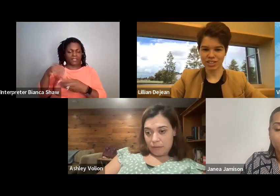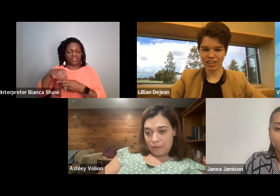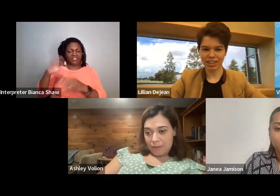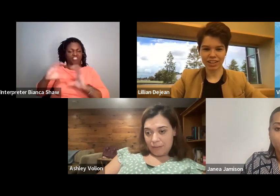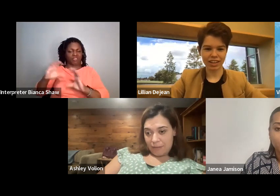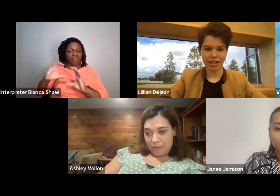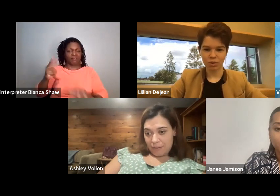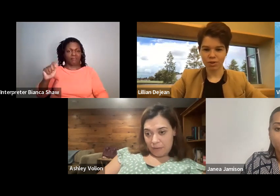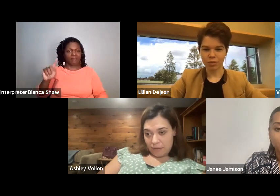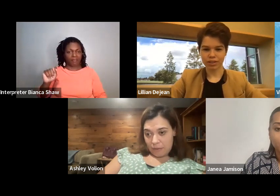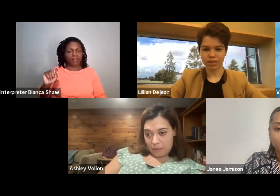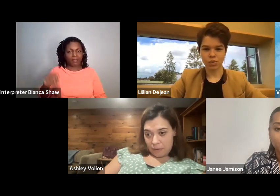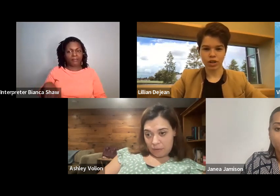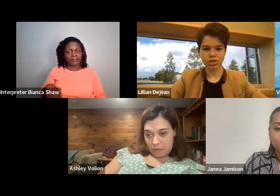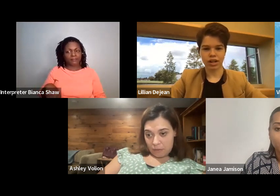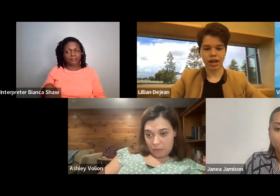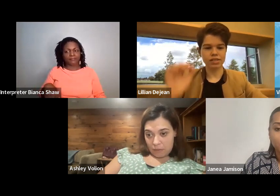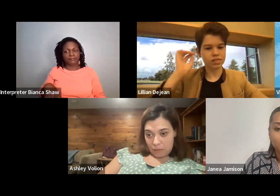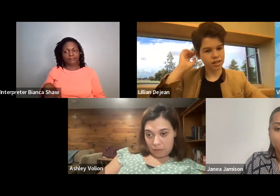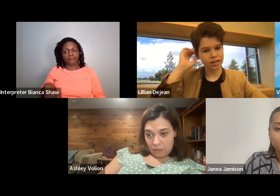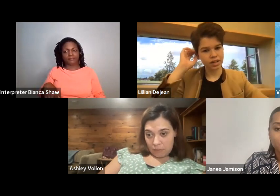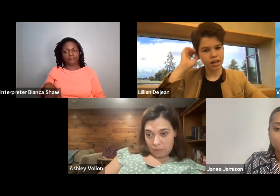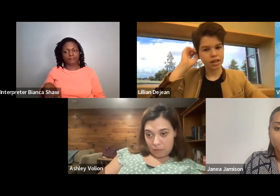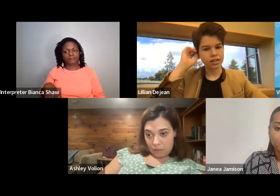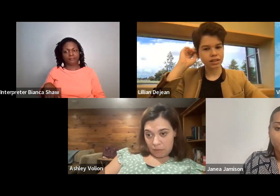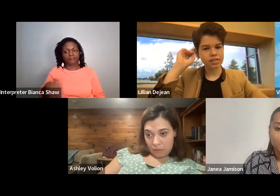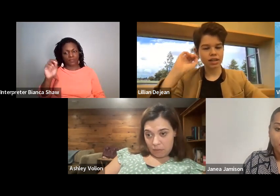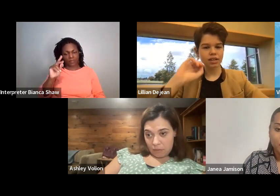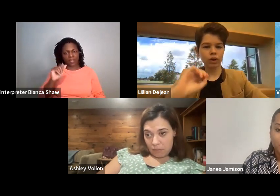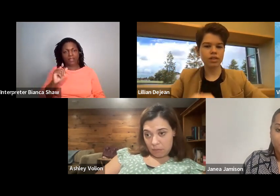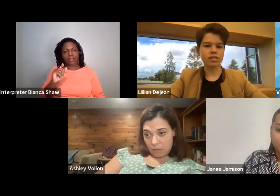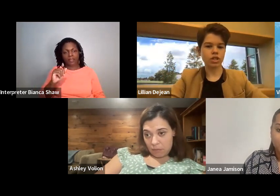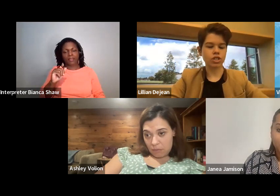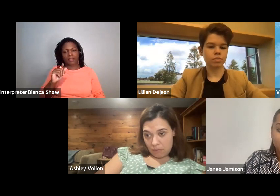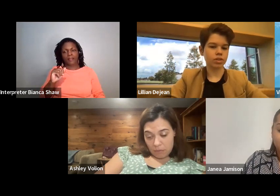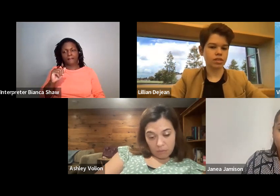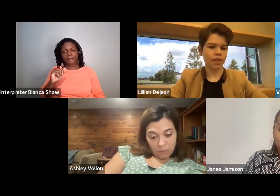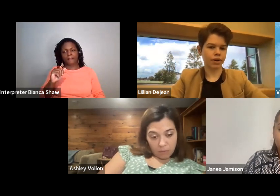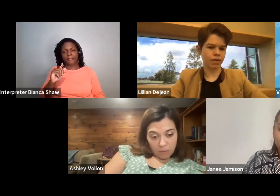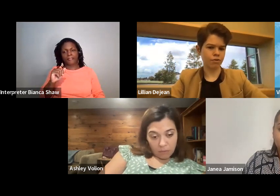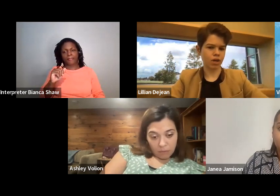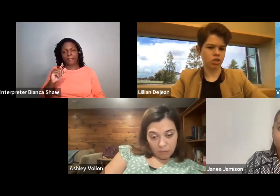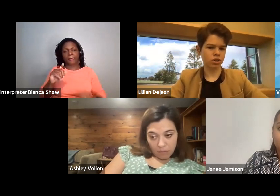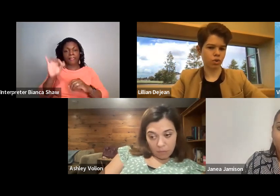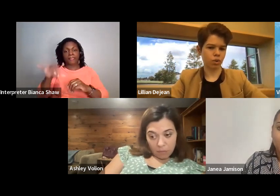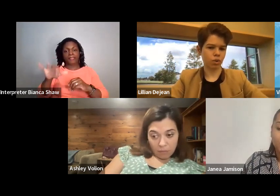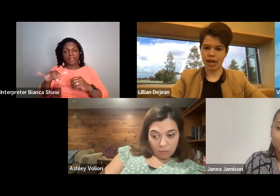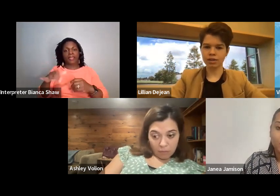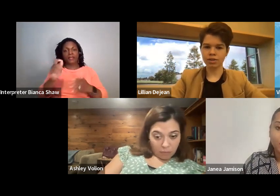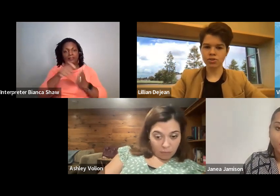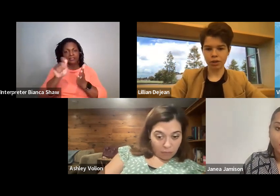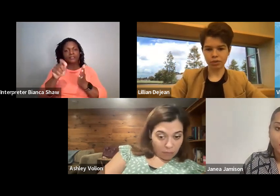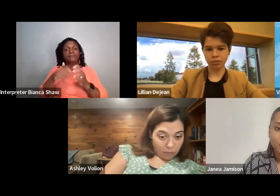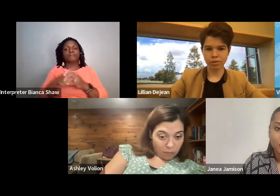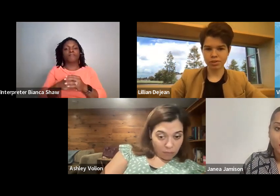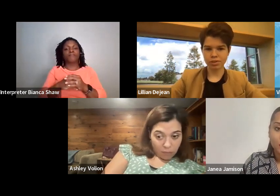Thank you, Ashley, and Mark, this question has done does any organization put together information on candidate support for people with disabilities.